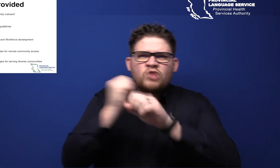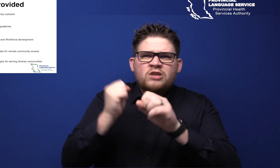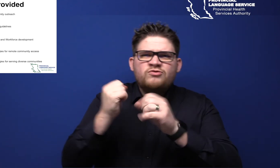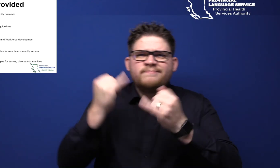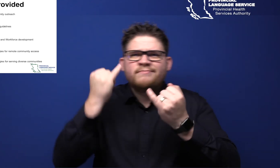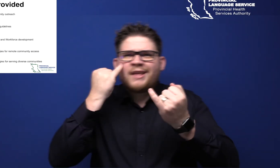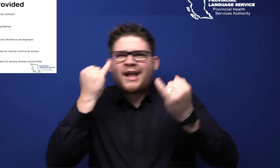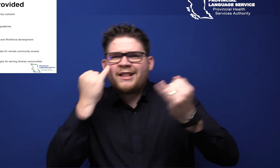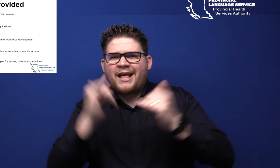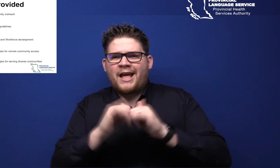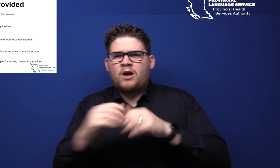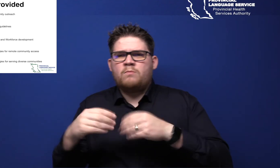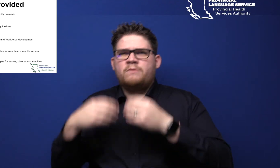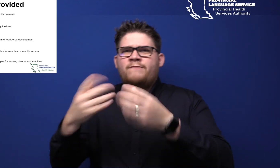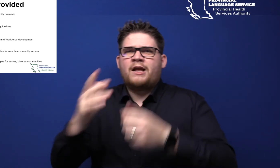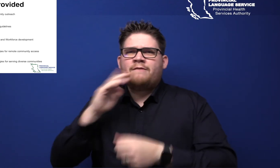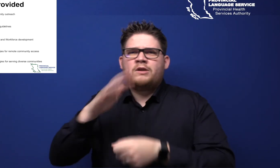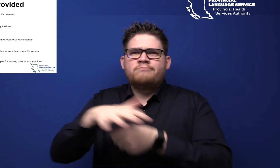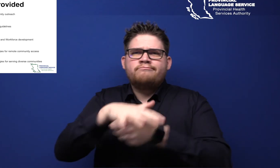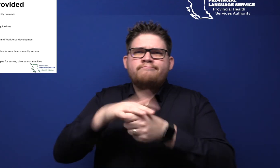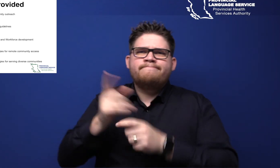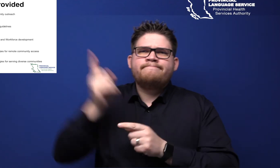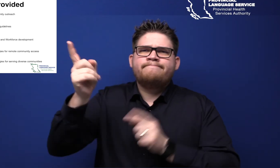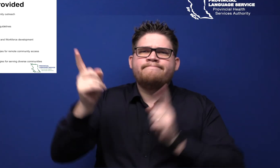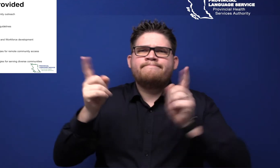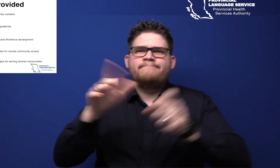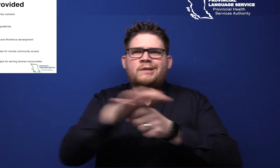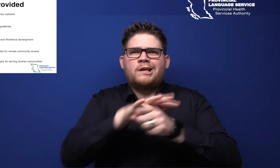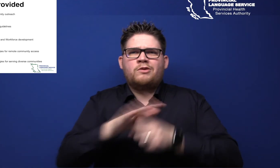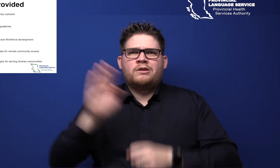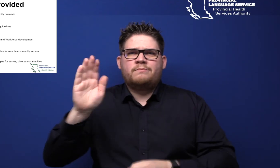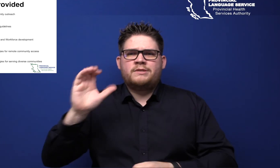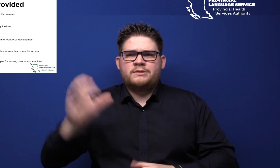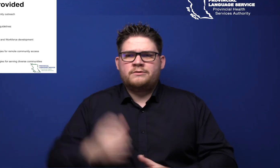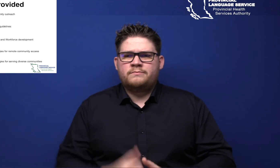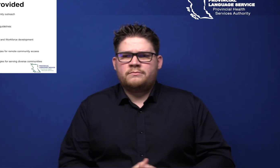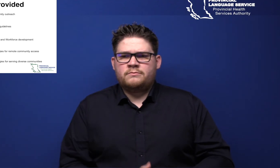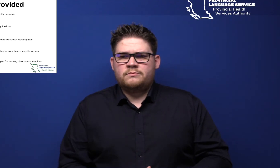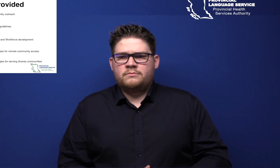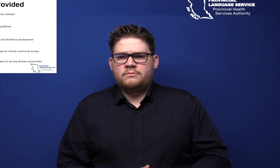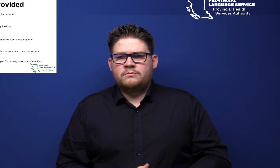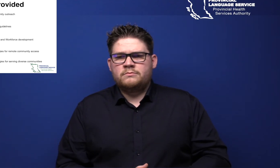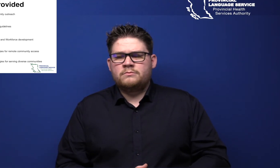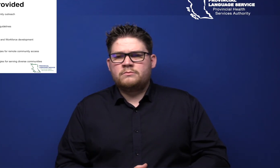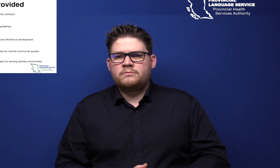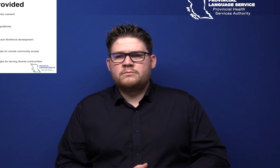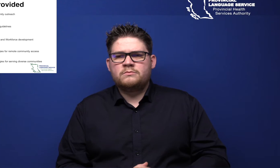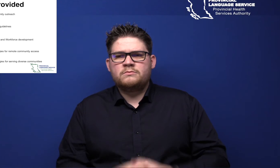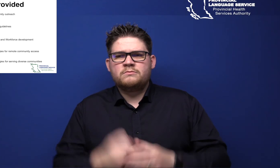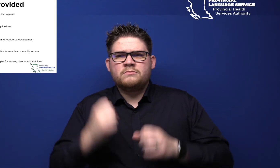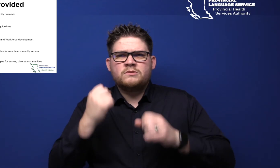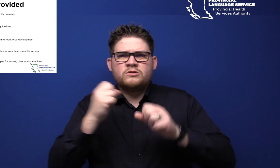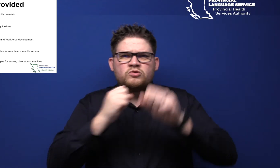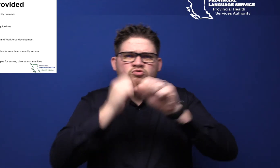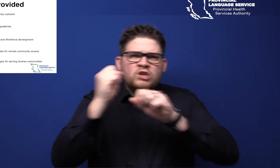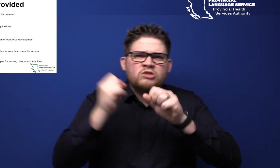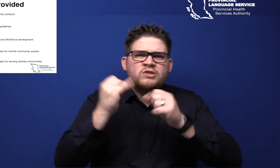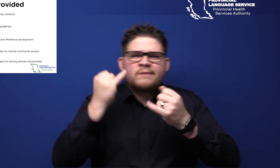CREATING STRATEGIES FOR REMOTE COMMUNITY ACCESS.